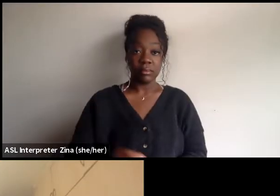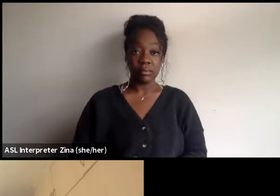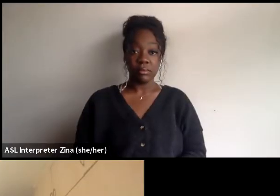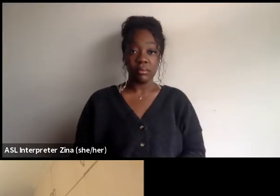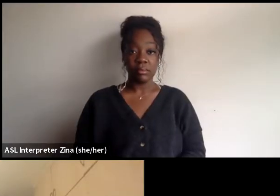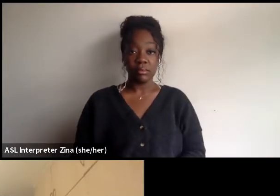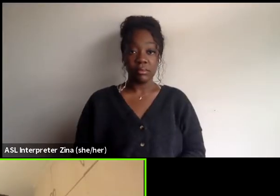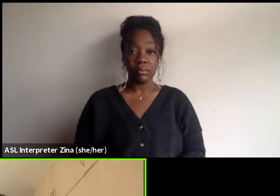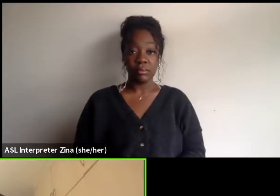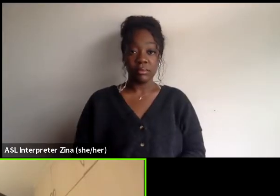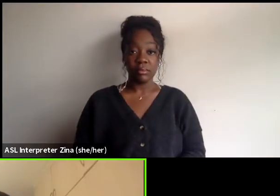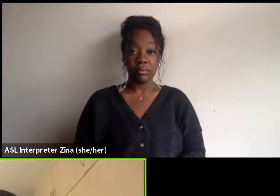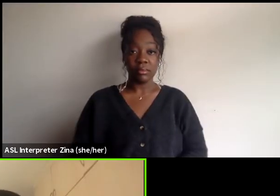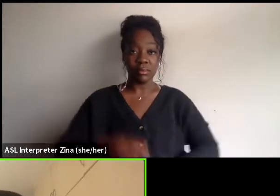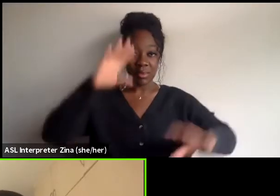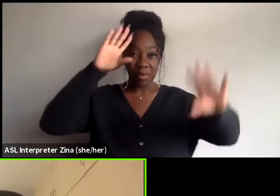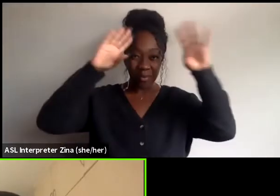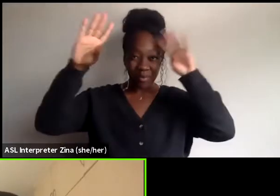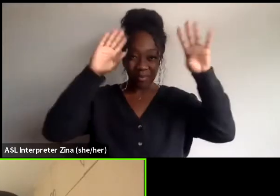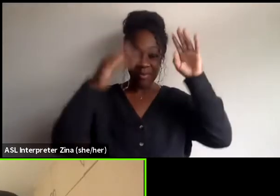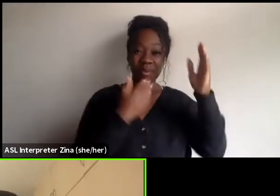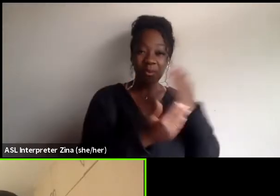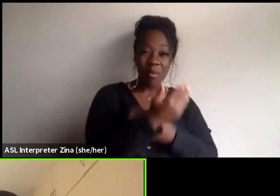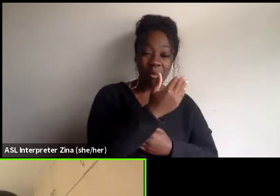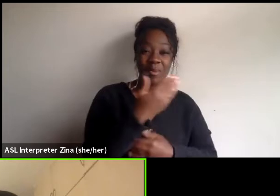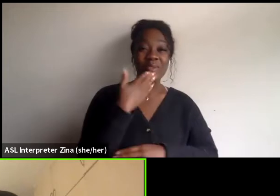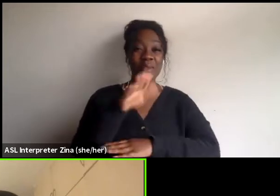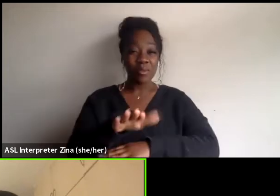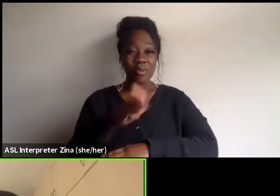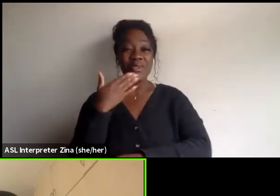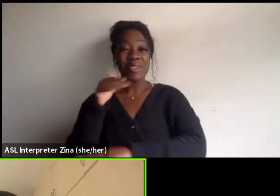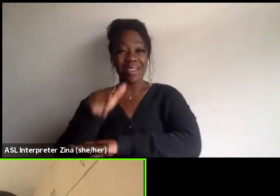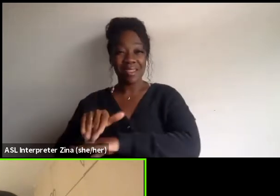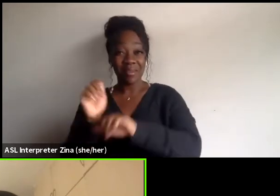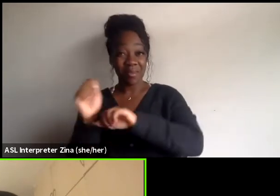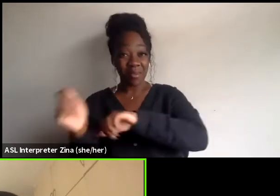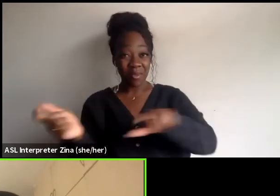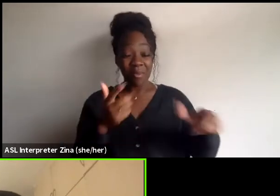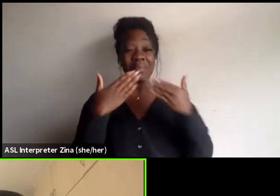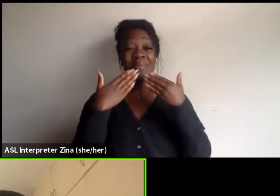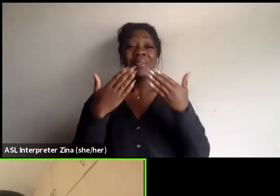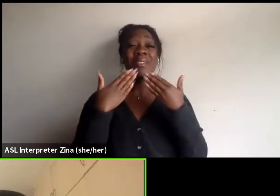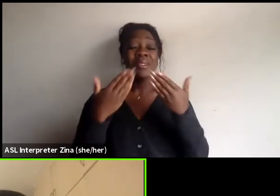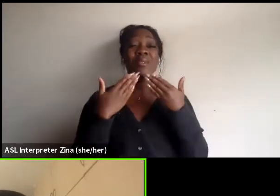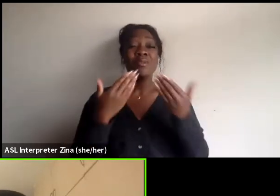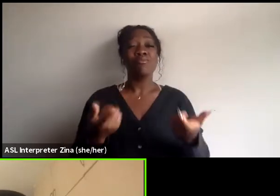Good morning. Good afternoon. Good evening, everybody. Thank you so much, everyone for tuning in